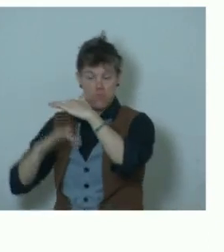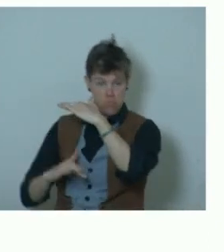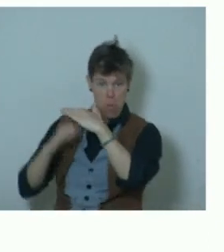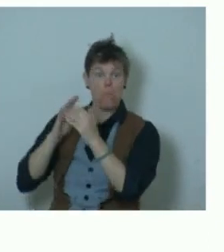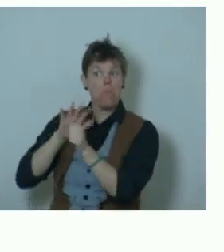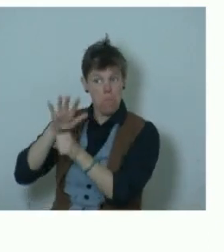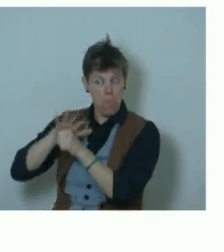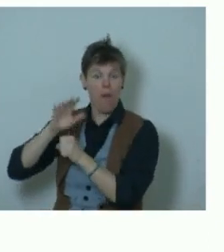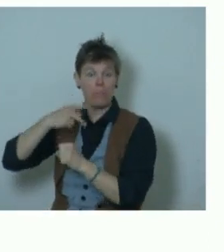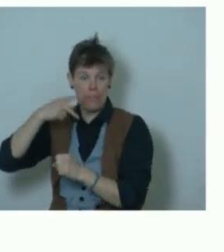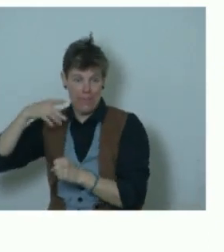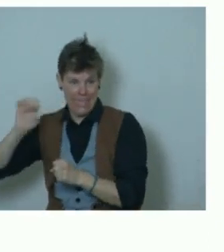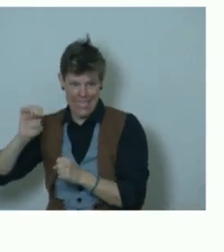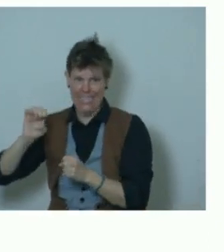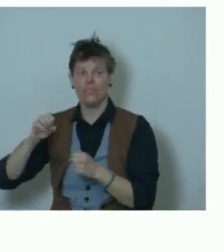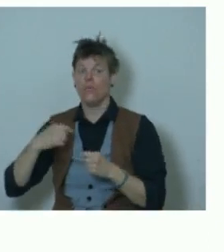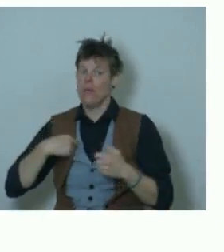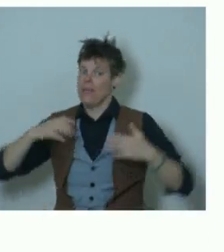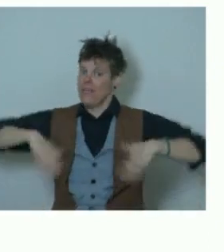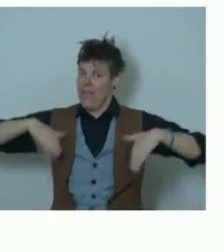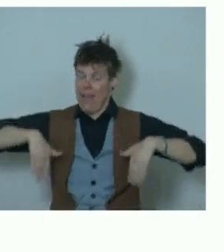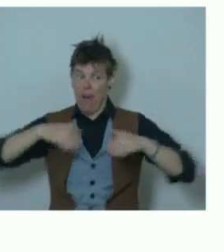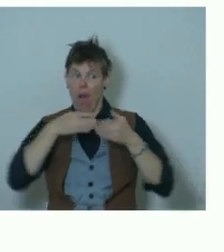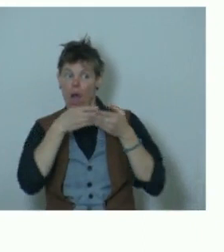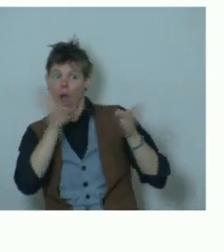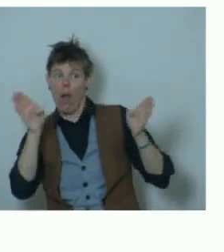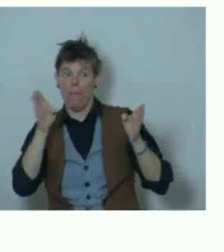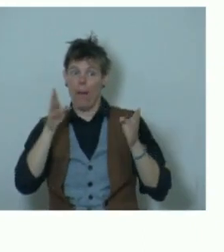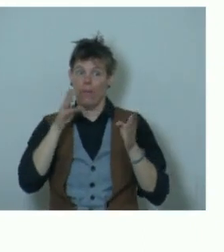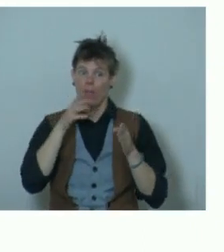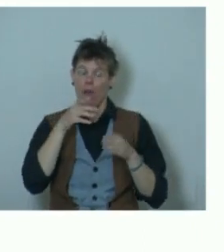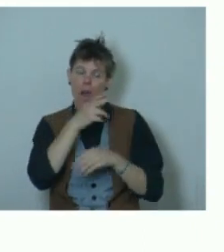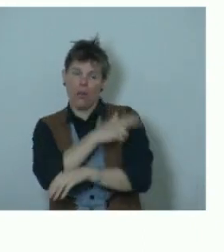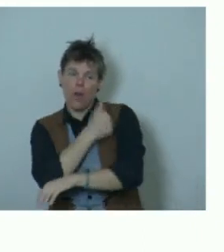HOSPITAL CAPACITY, LOOKS LIKE WE ARE SOLVING THAT PROBLEM.